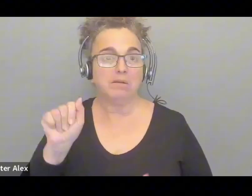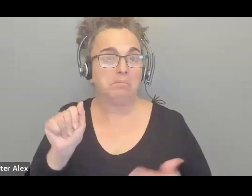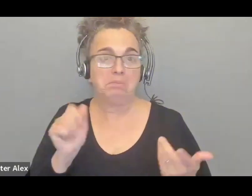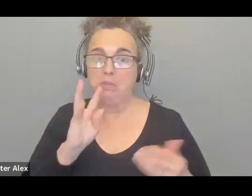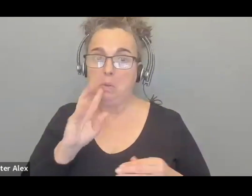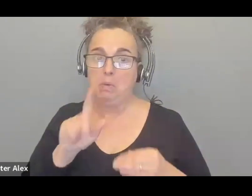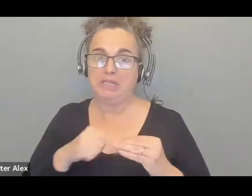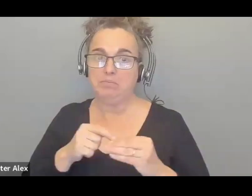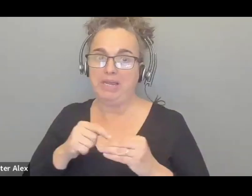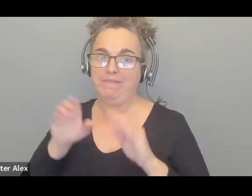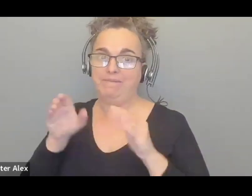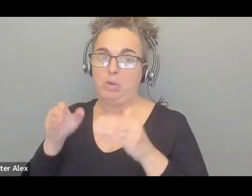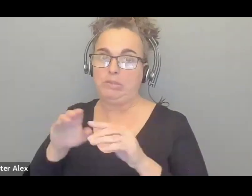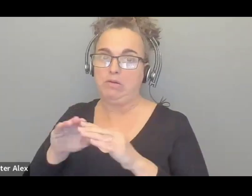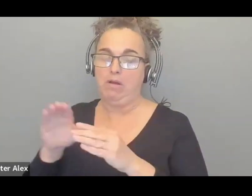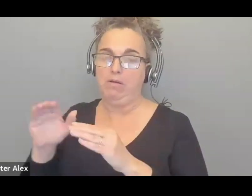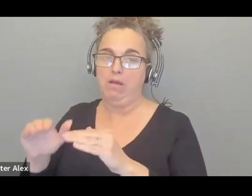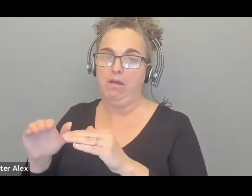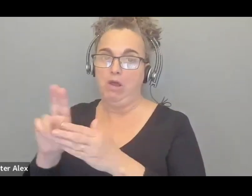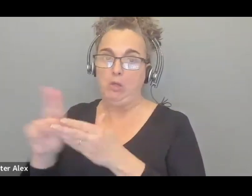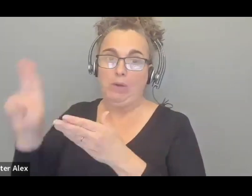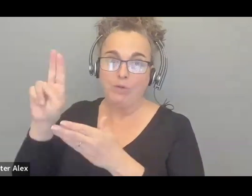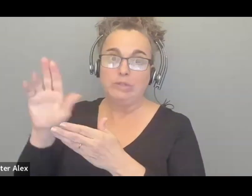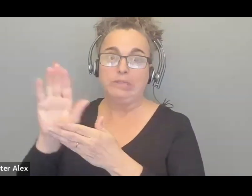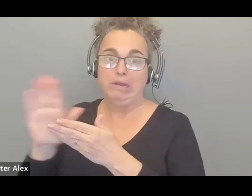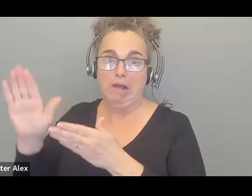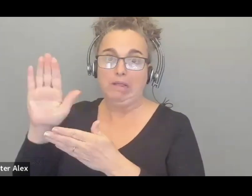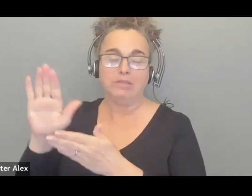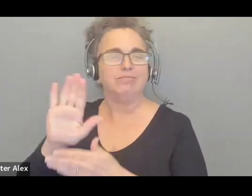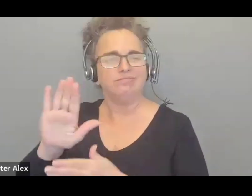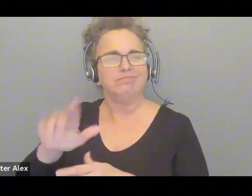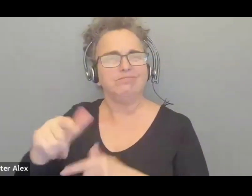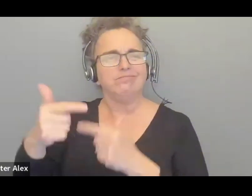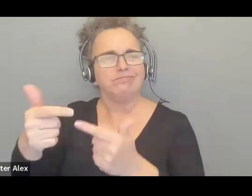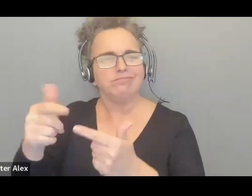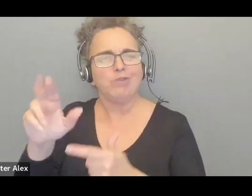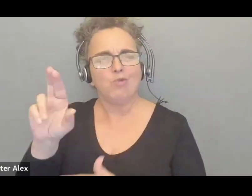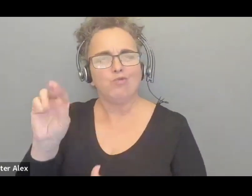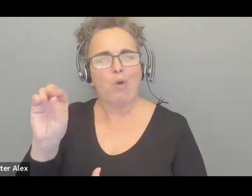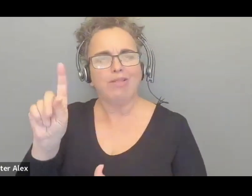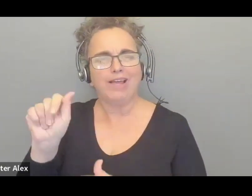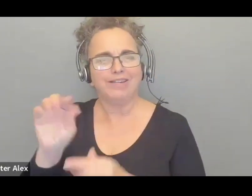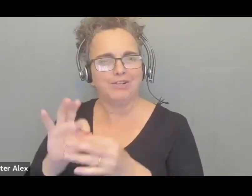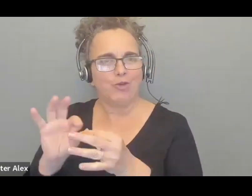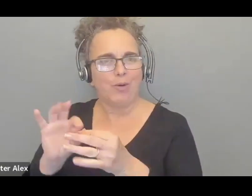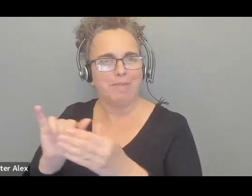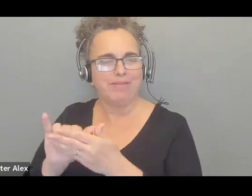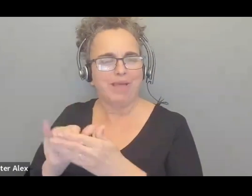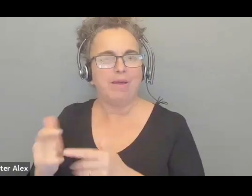I would rather Kate and Rolando add insights on that. But the time and resources part specifically